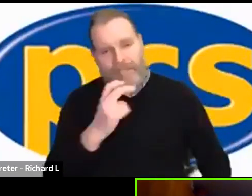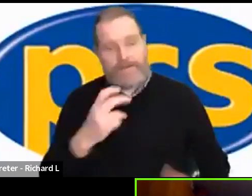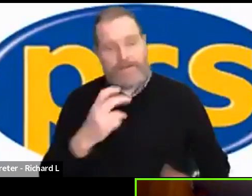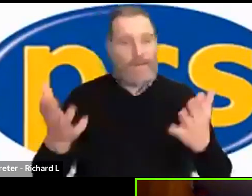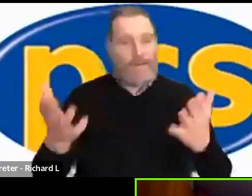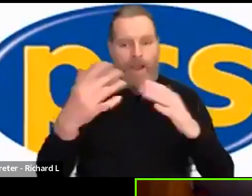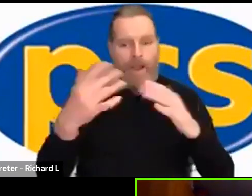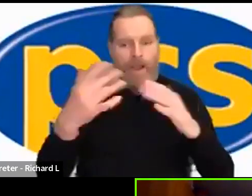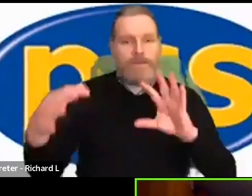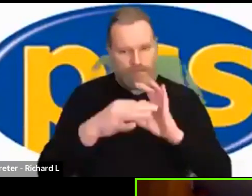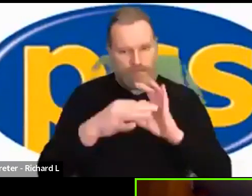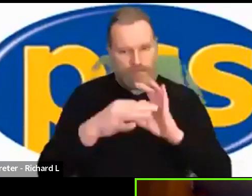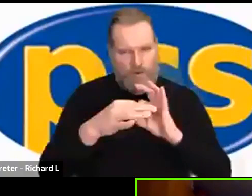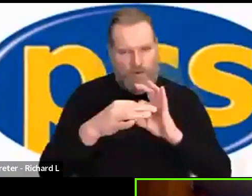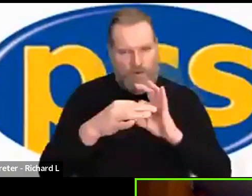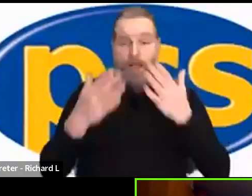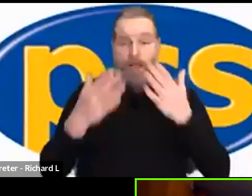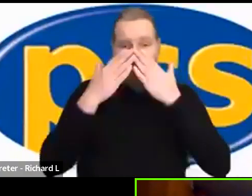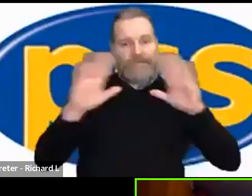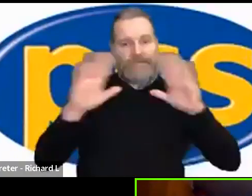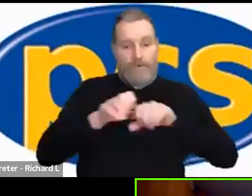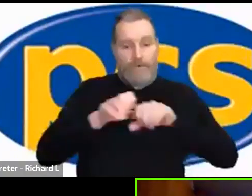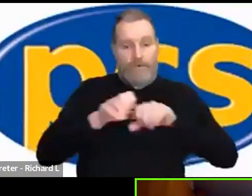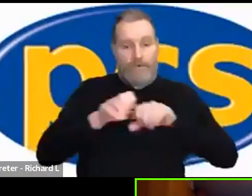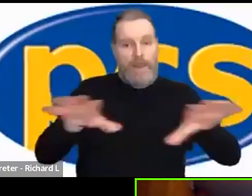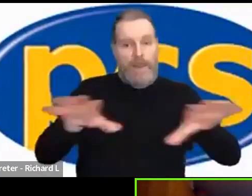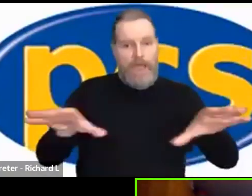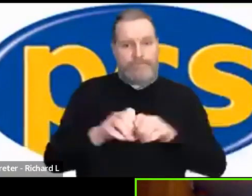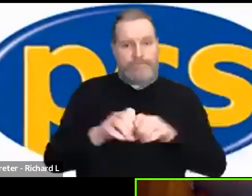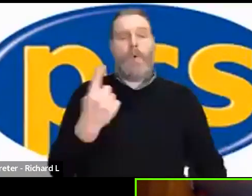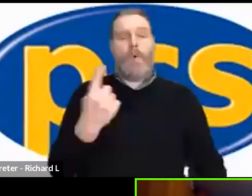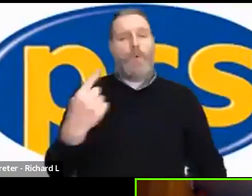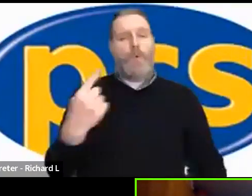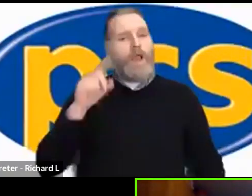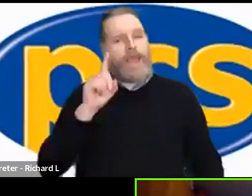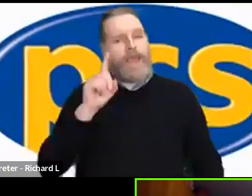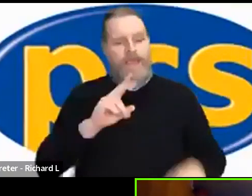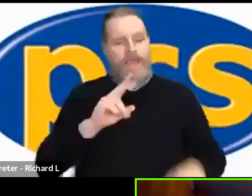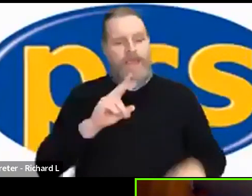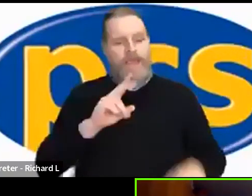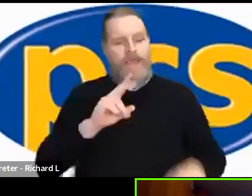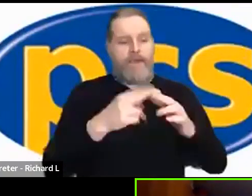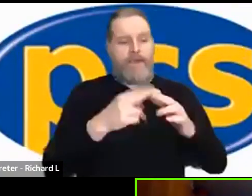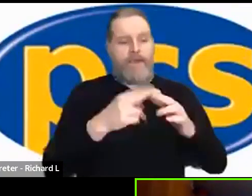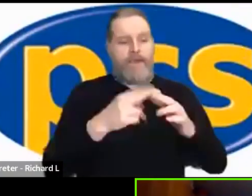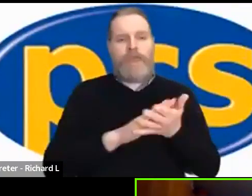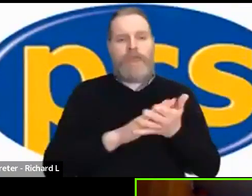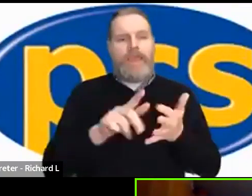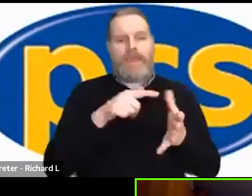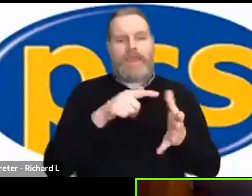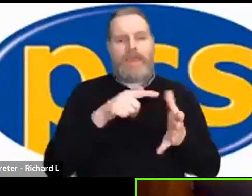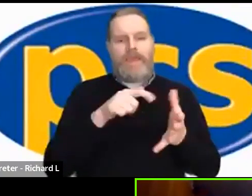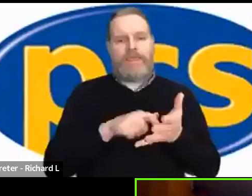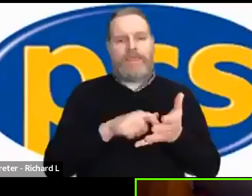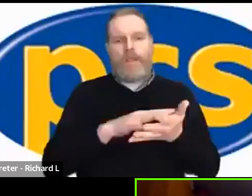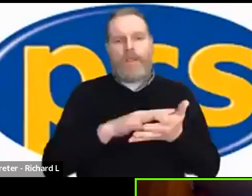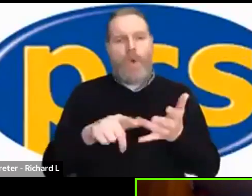Okay, good evening. And welcome to this Facebook. Hmm. Hmm! from Heathco, president at Pcs. And I'm really